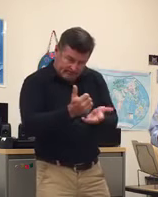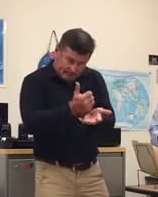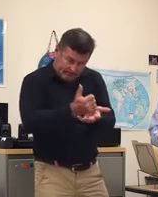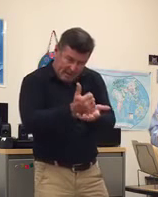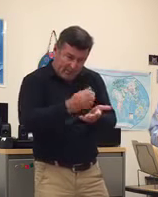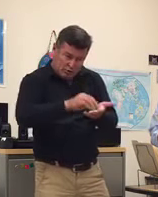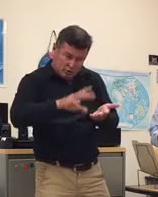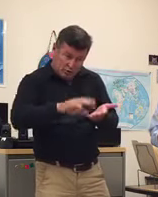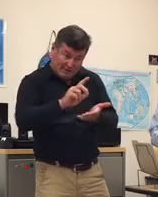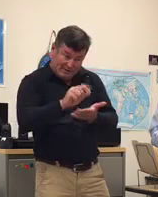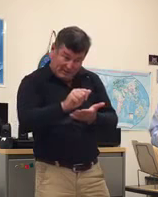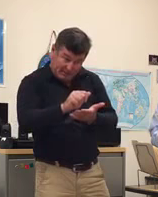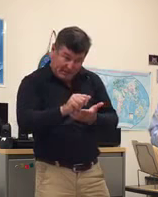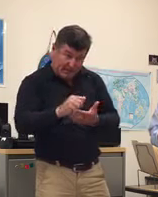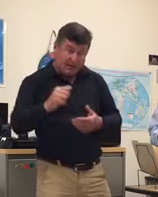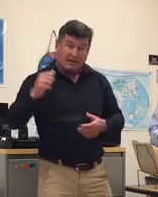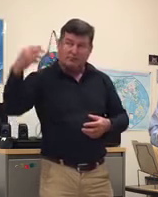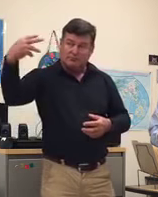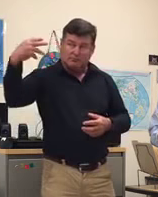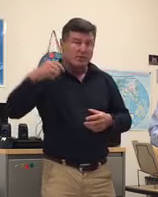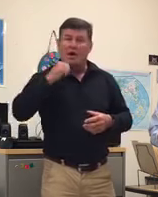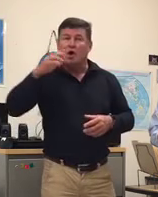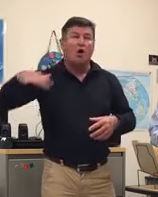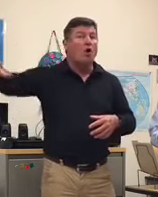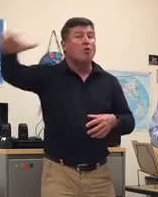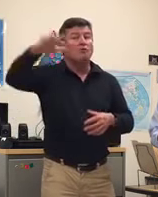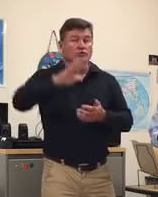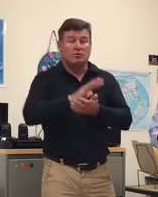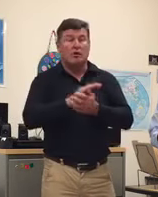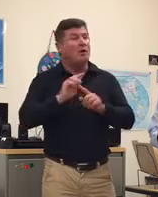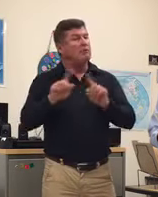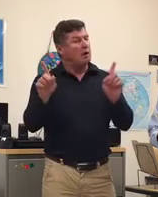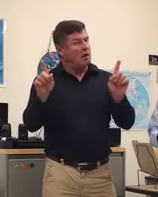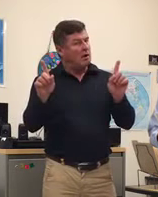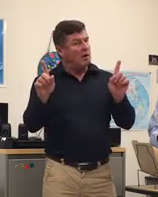serving students with disabilities. However, when a school district board of